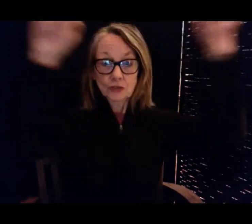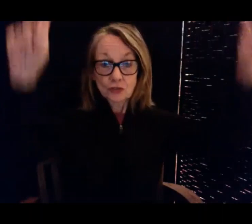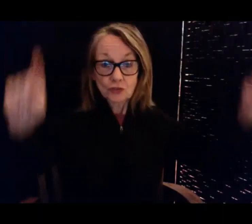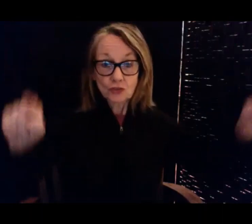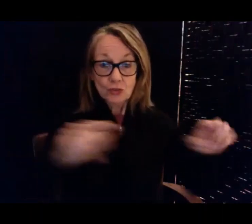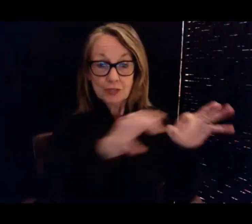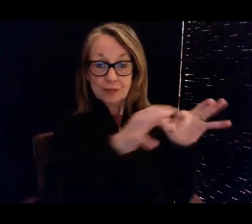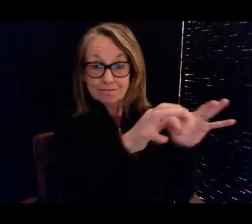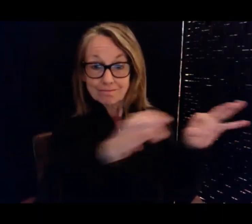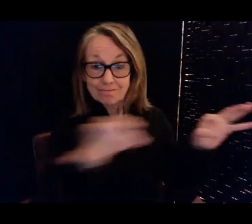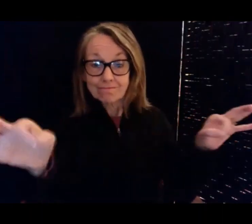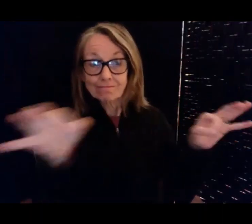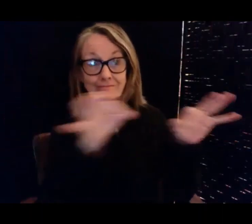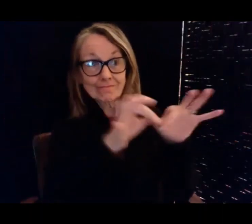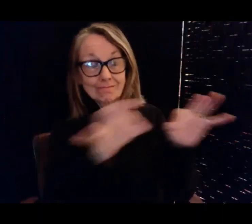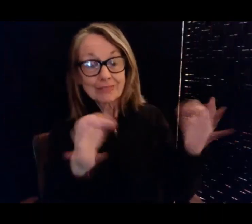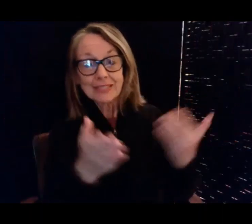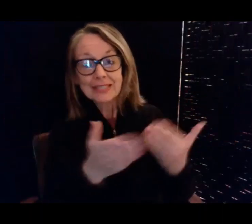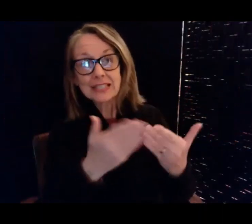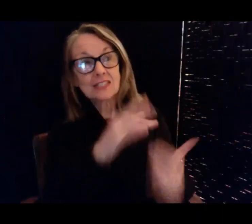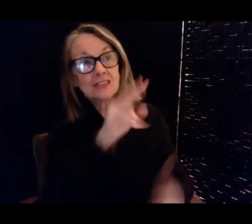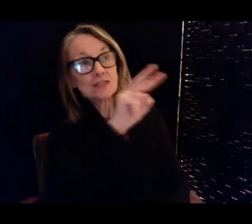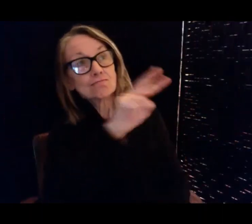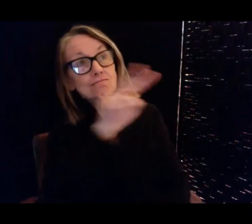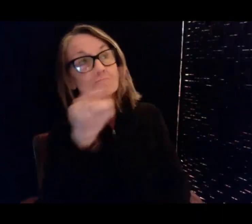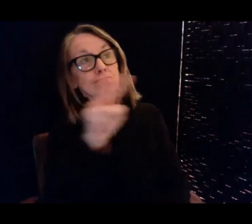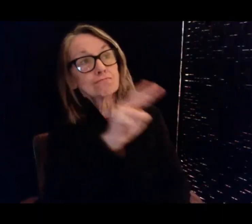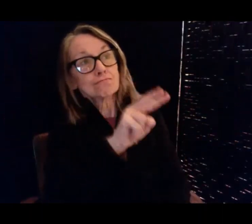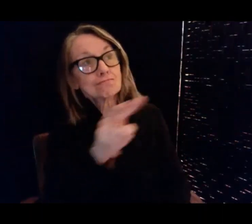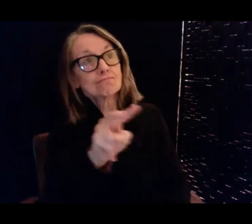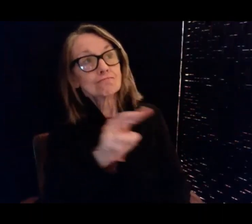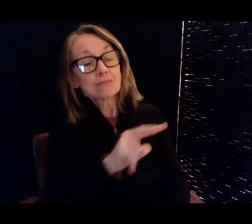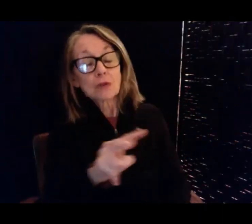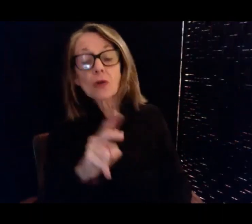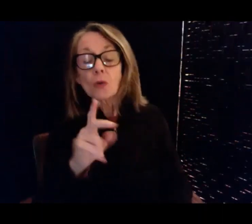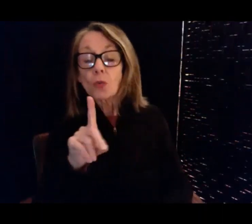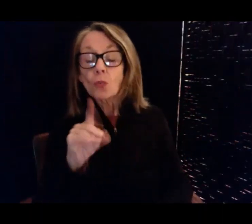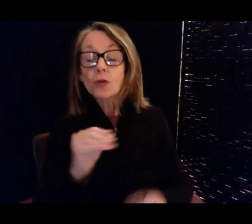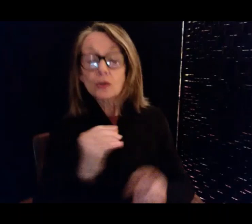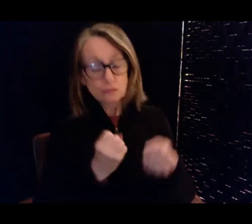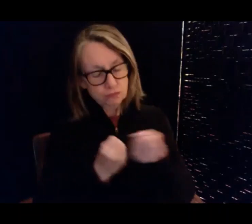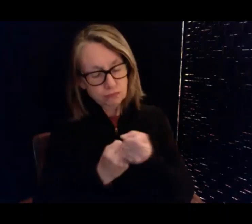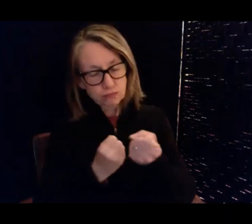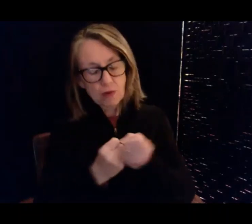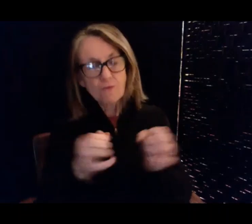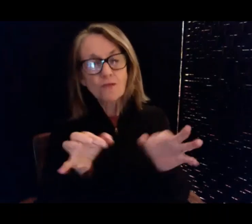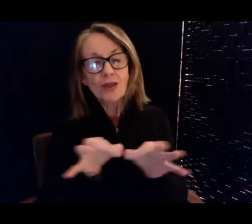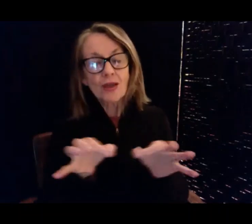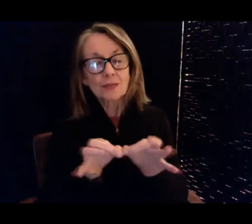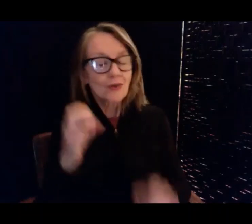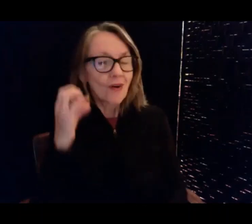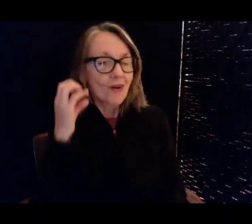see it we do advocate for captioning on cell phones we realize that androids at